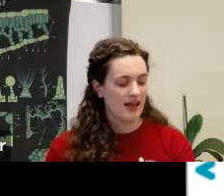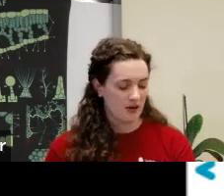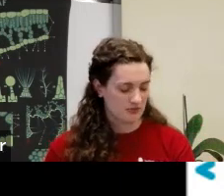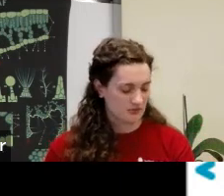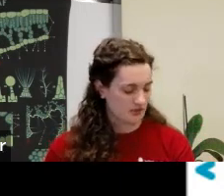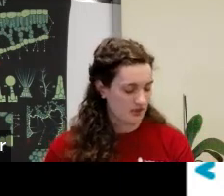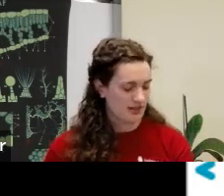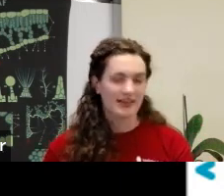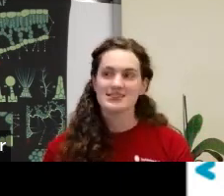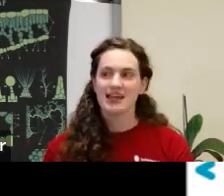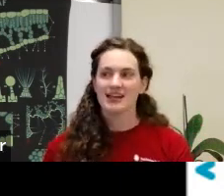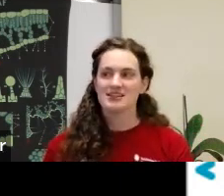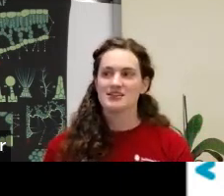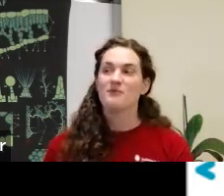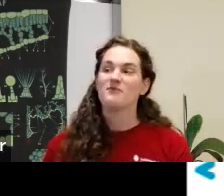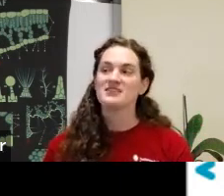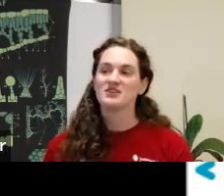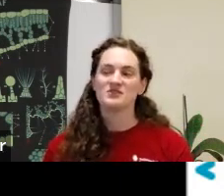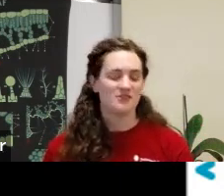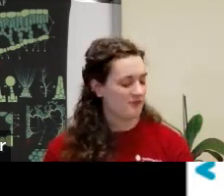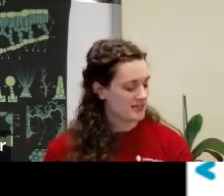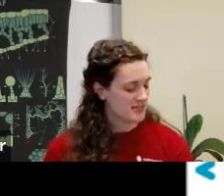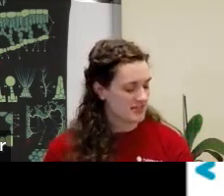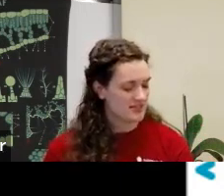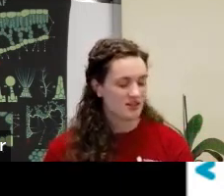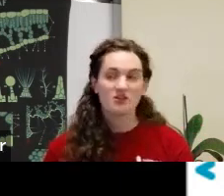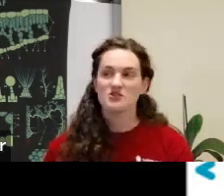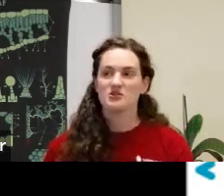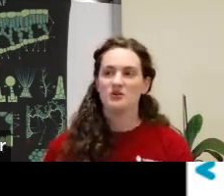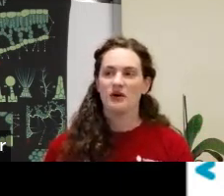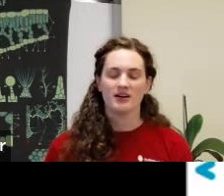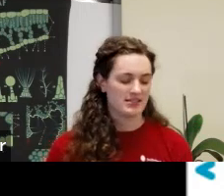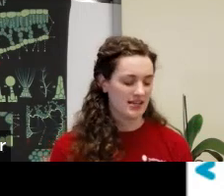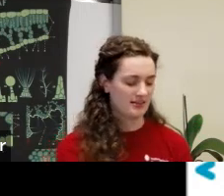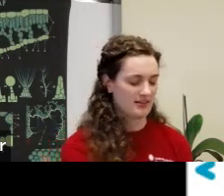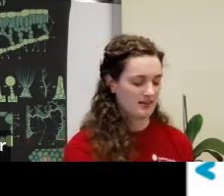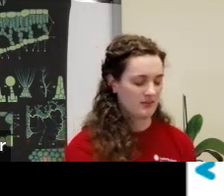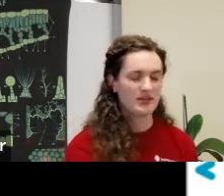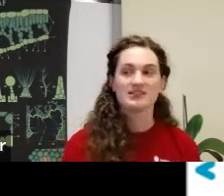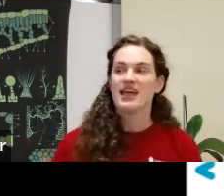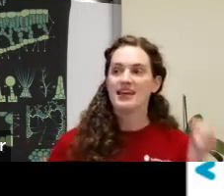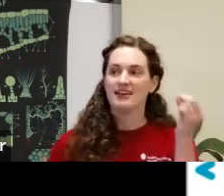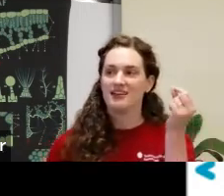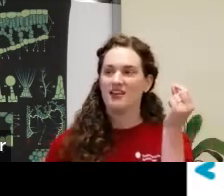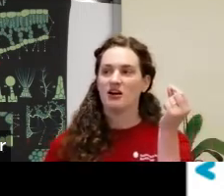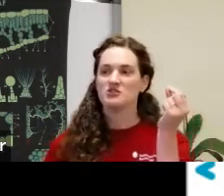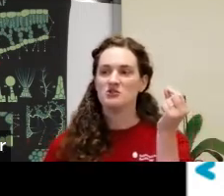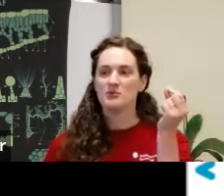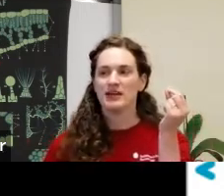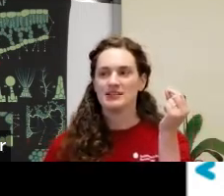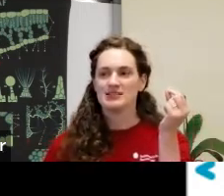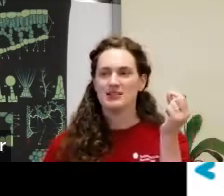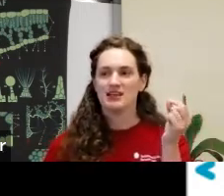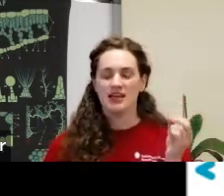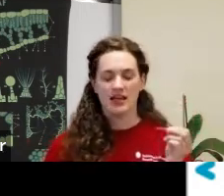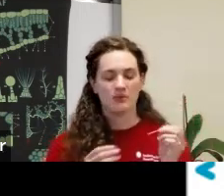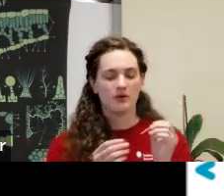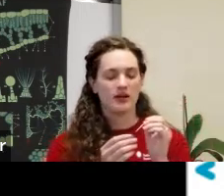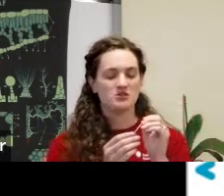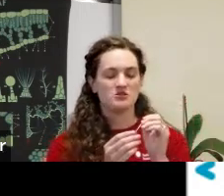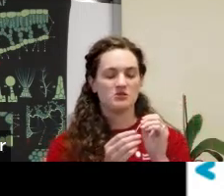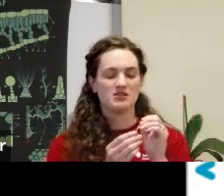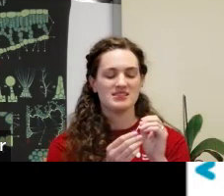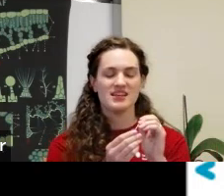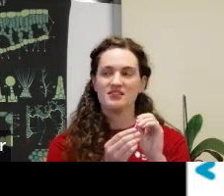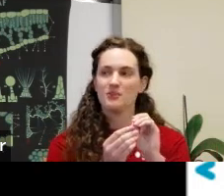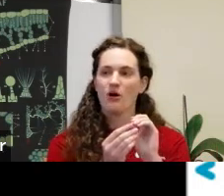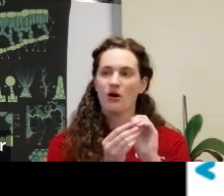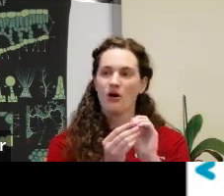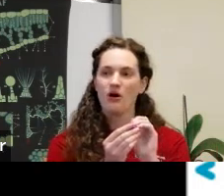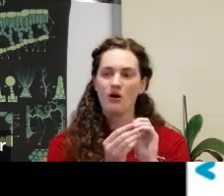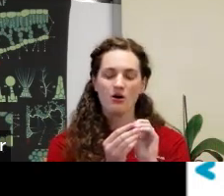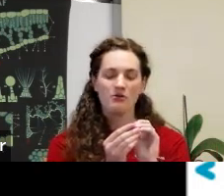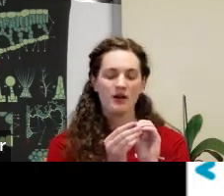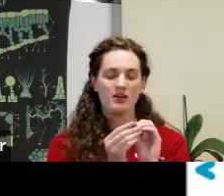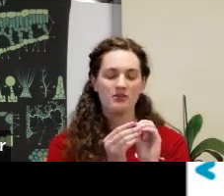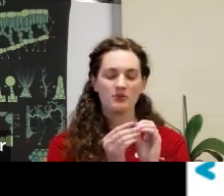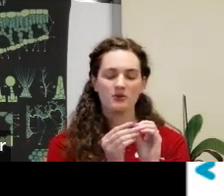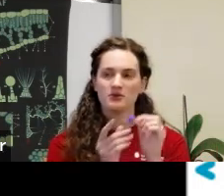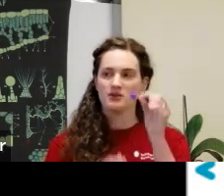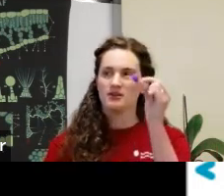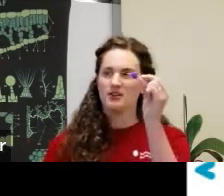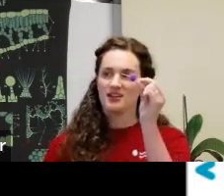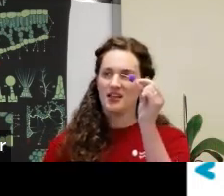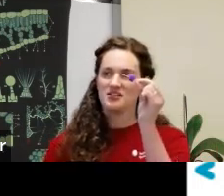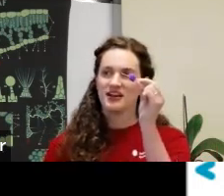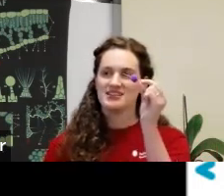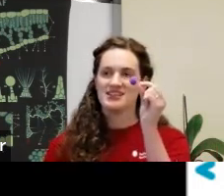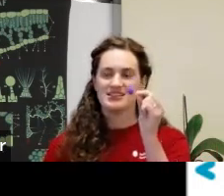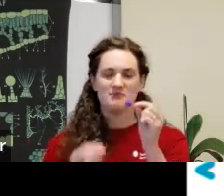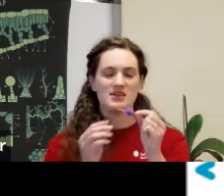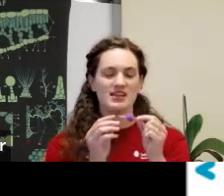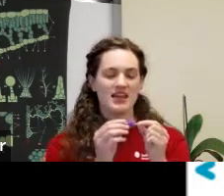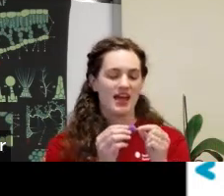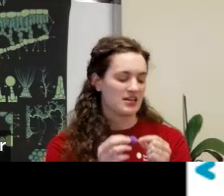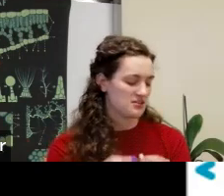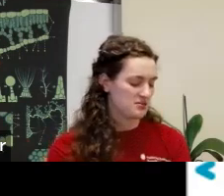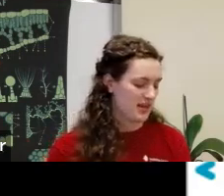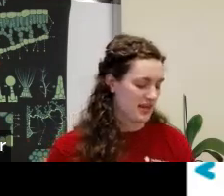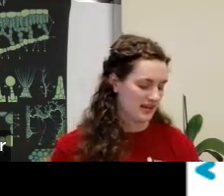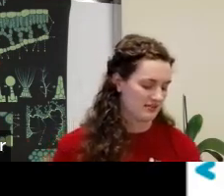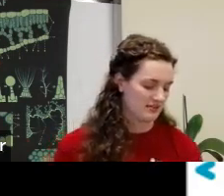Emily Borger: Now let's add some physical defenses to our seed, we can take our toothpicks and we're going to stick them all the way through, and try to stick as many as you can.